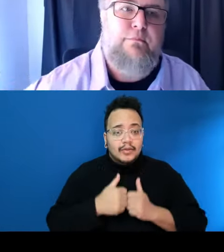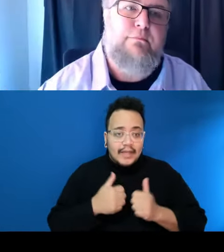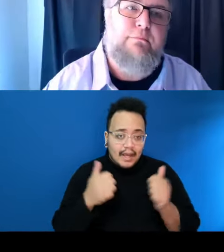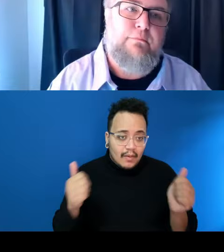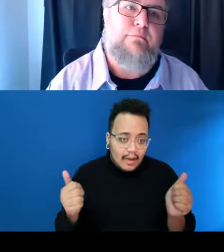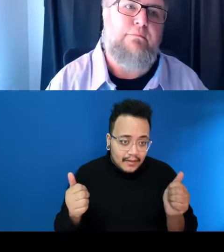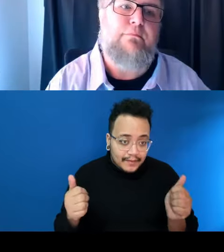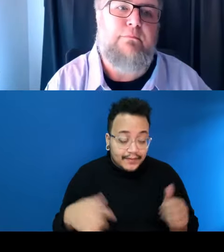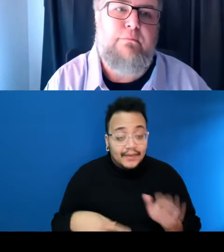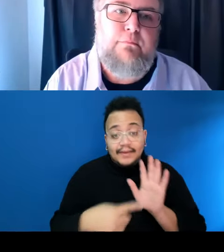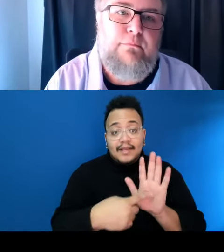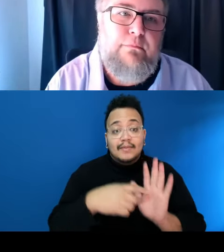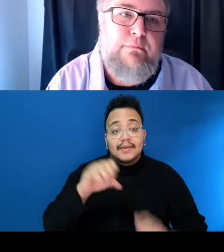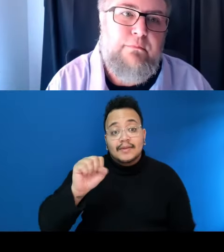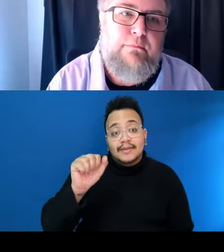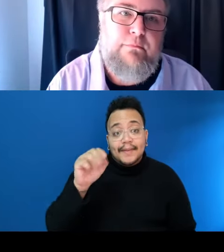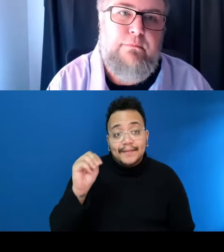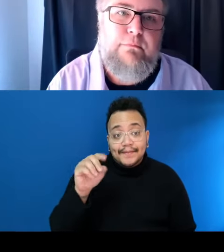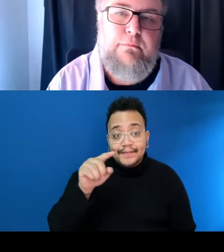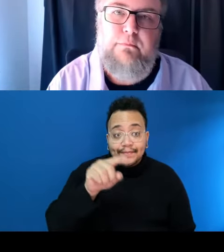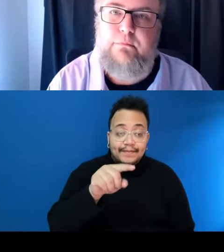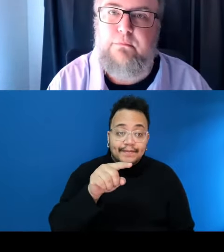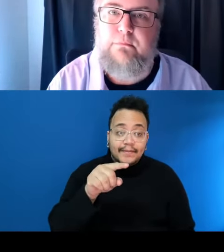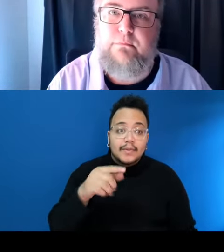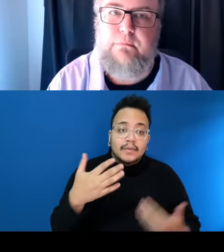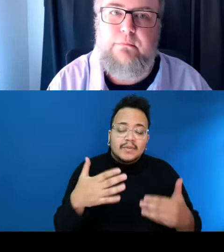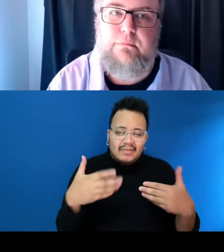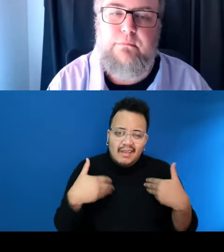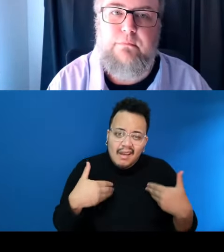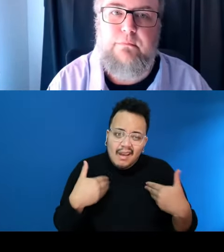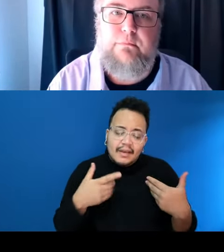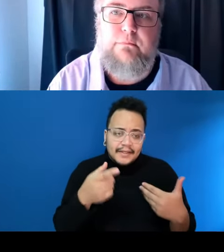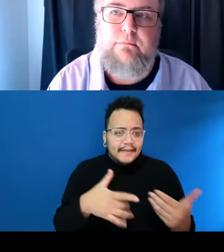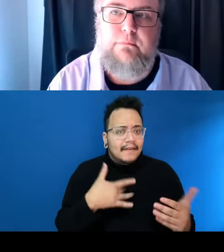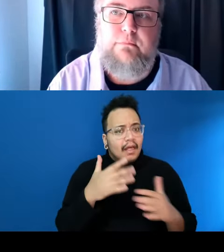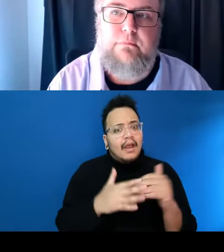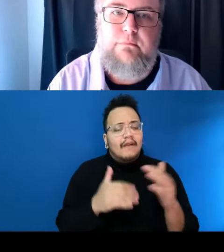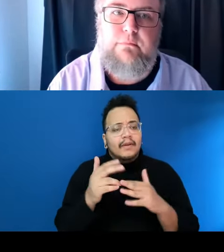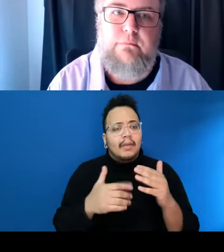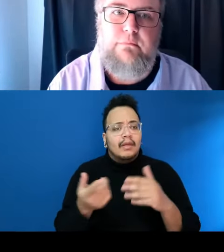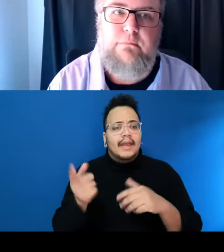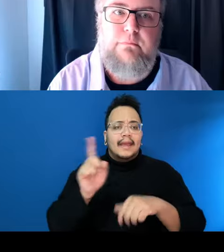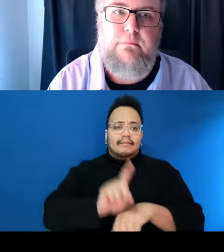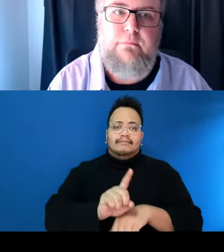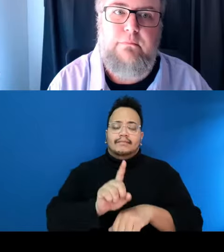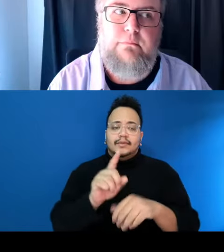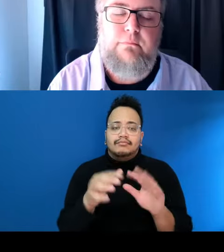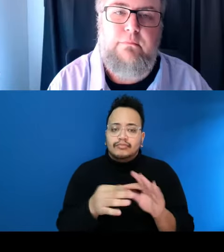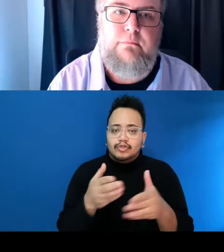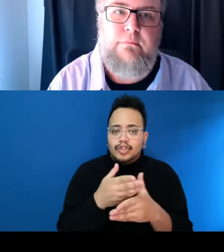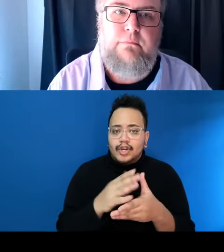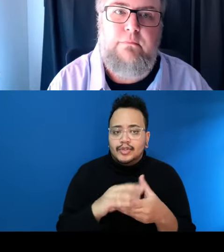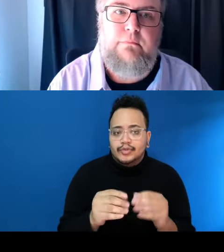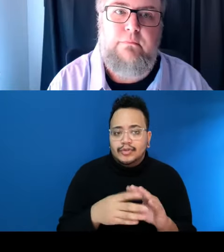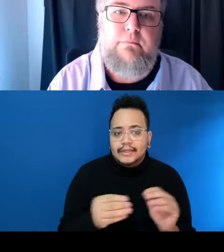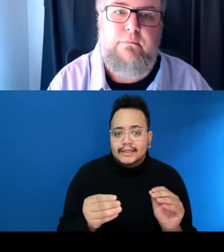in front of a room full of people and tell a story that I cannot imagine having to relive as often